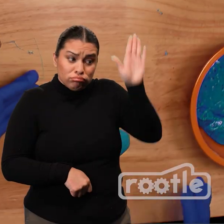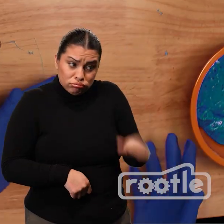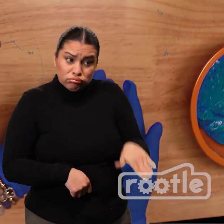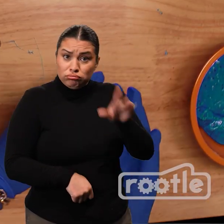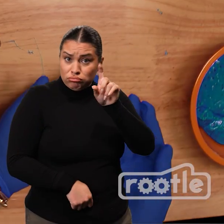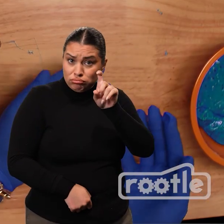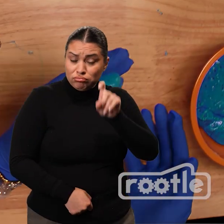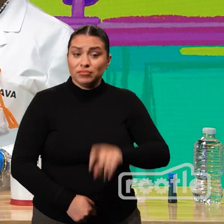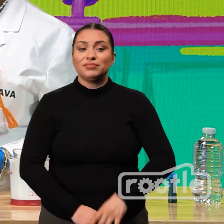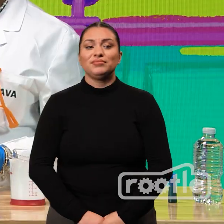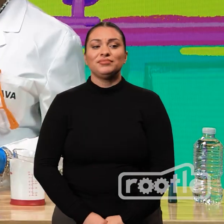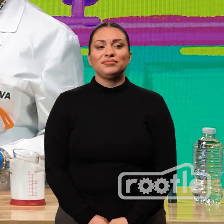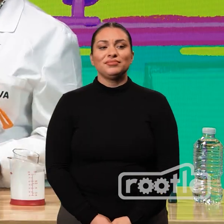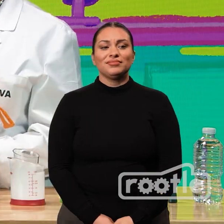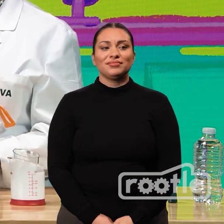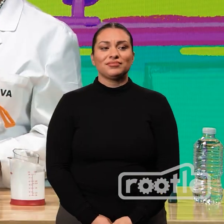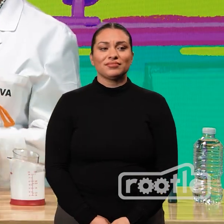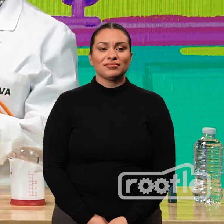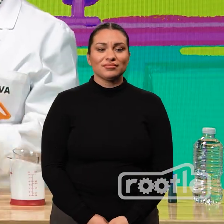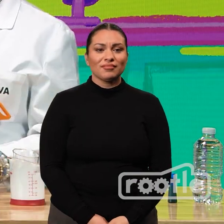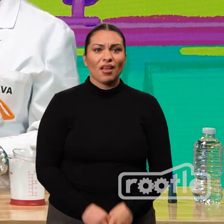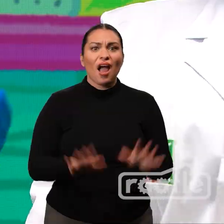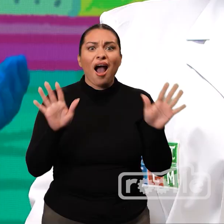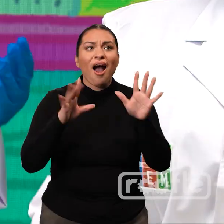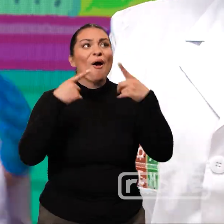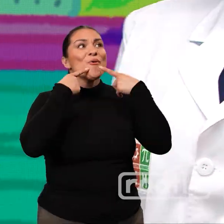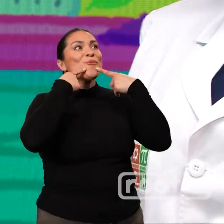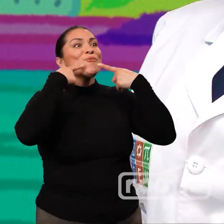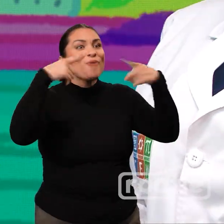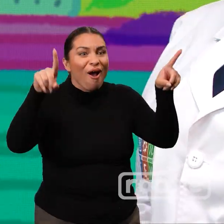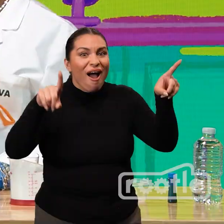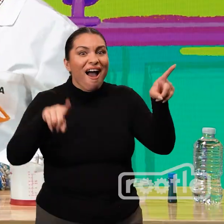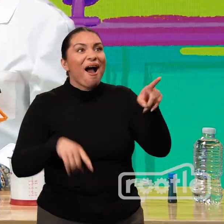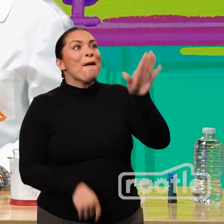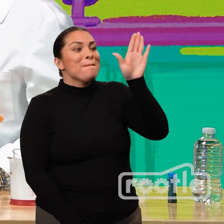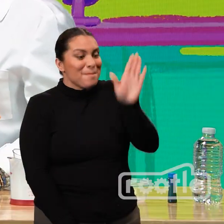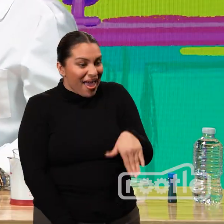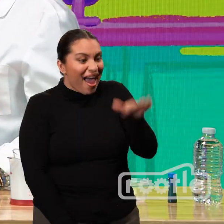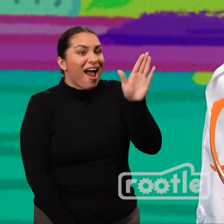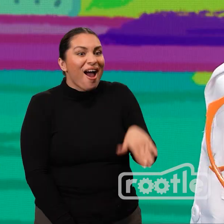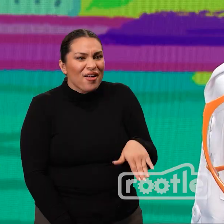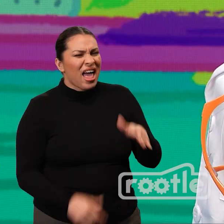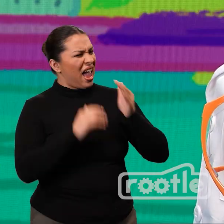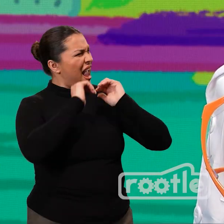[ball bouncing] It worked. It bounces.